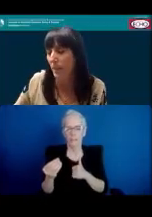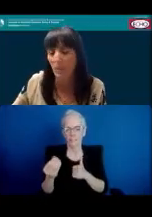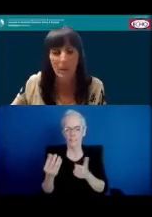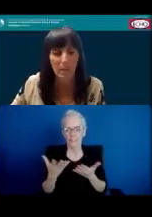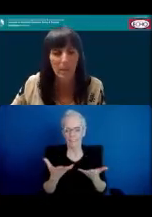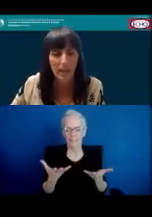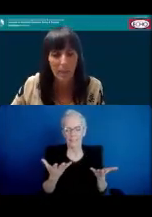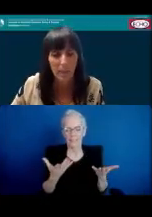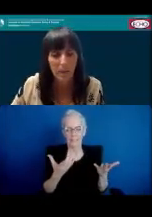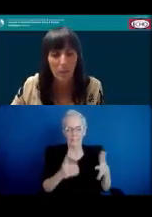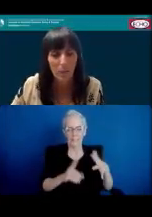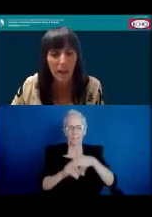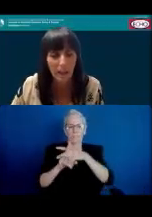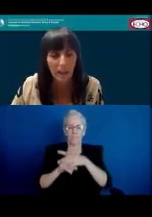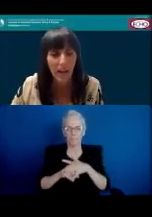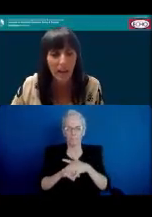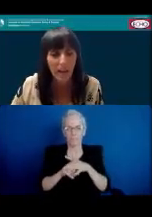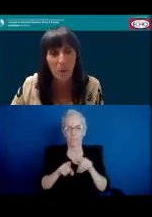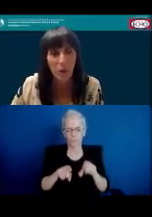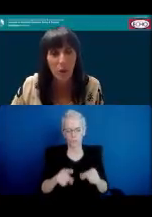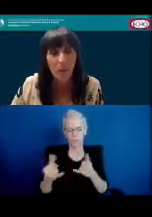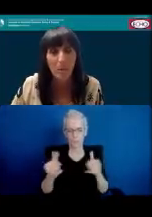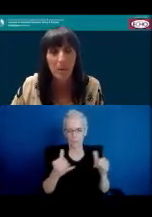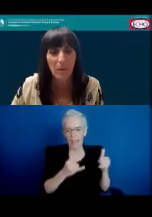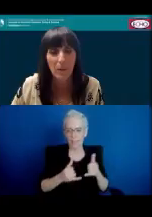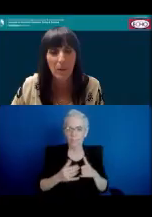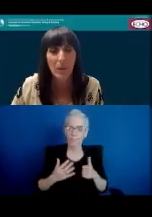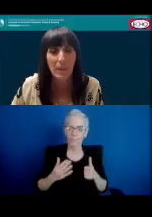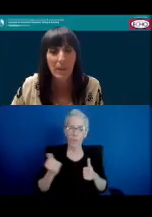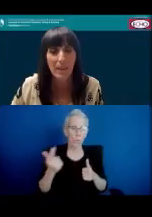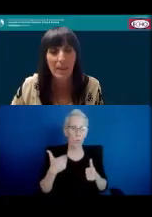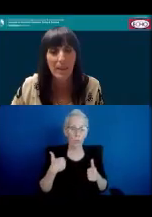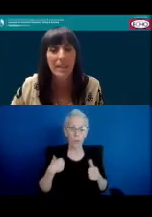when play happens. We all have more joy when we're doing things